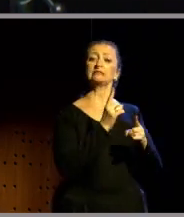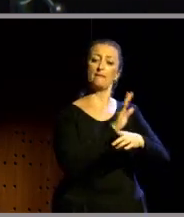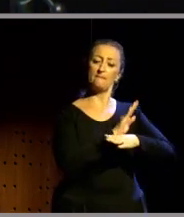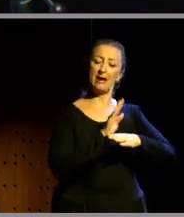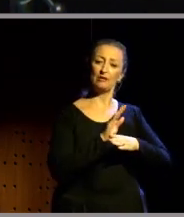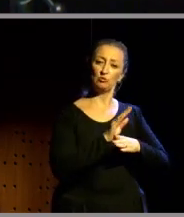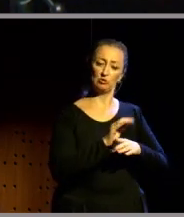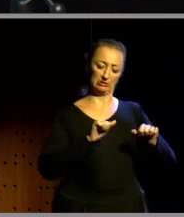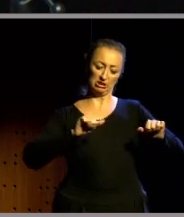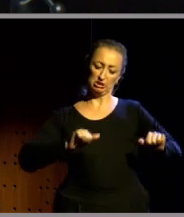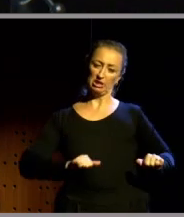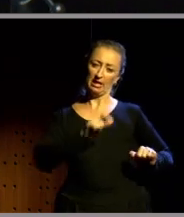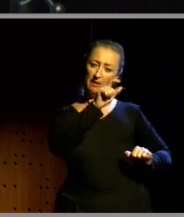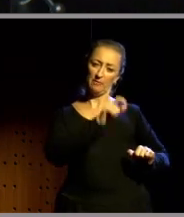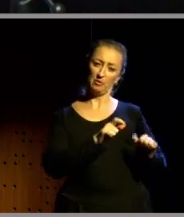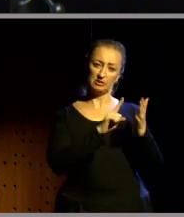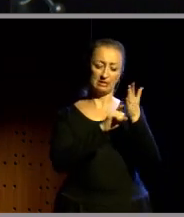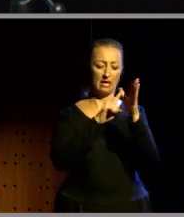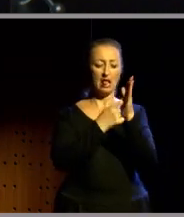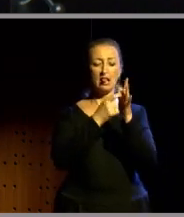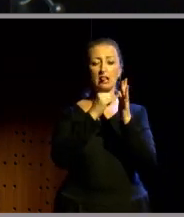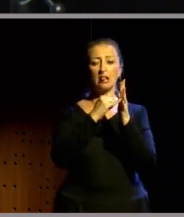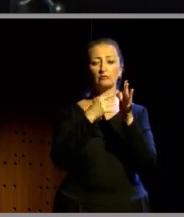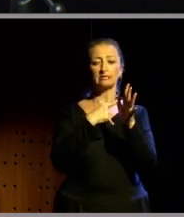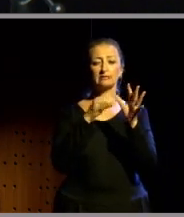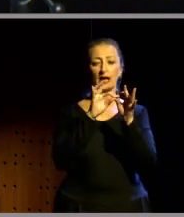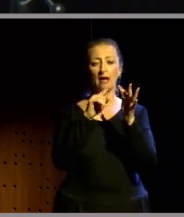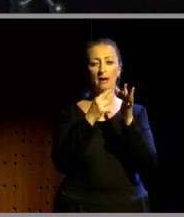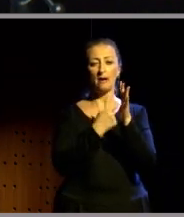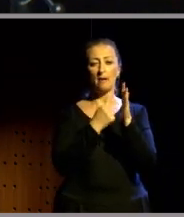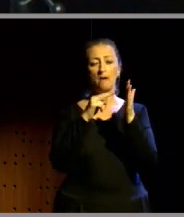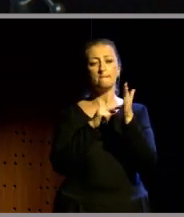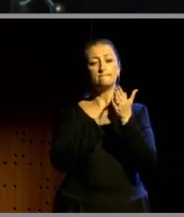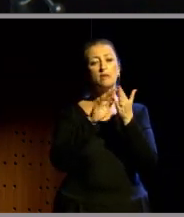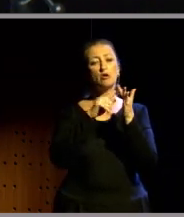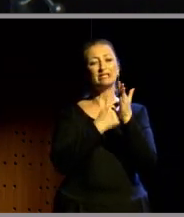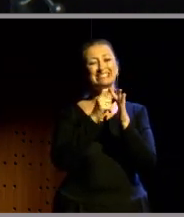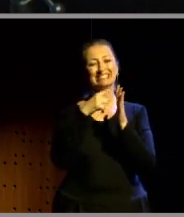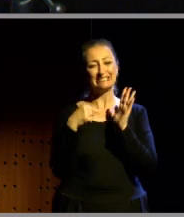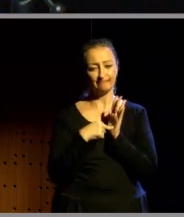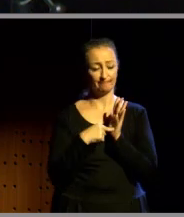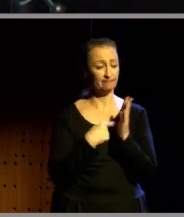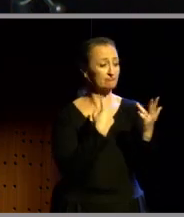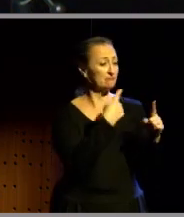Distinguished Professor Larissa Behrendt and other strategy panel members here as well.